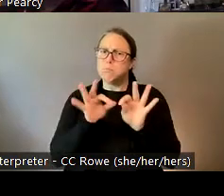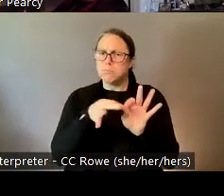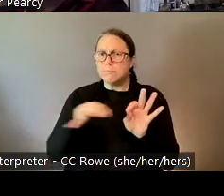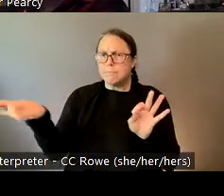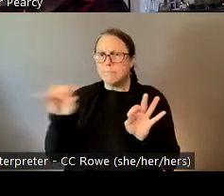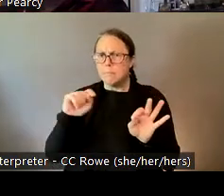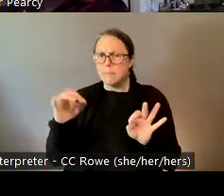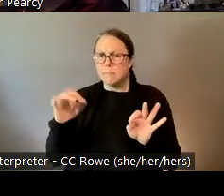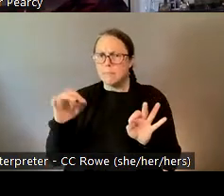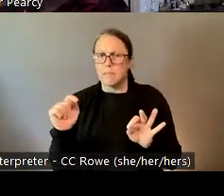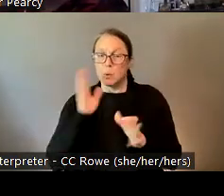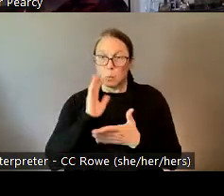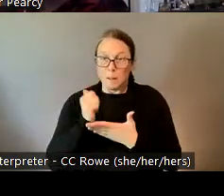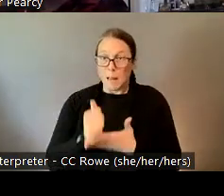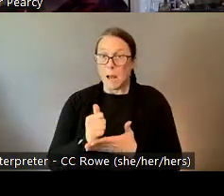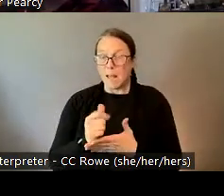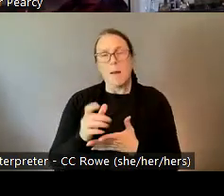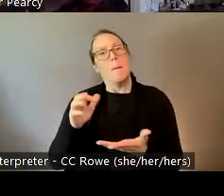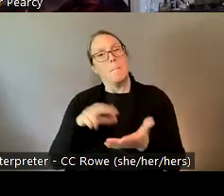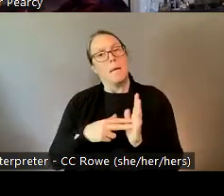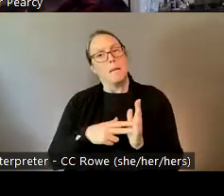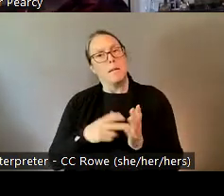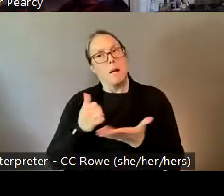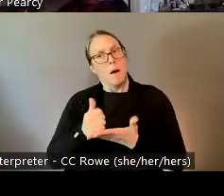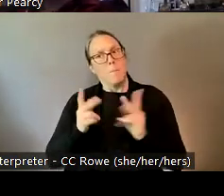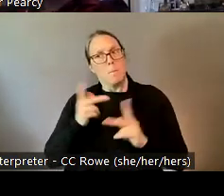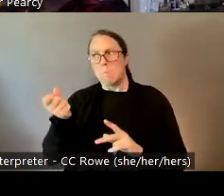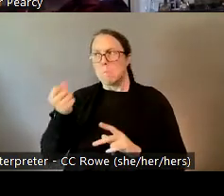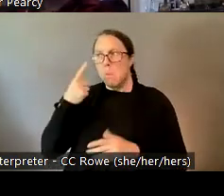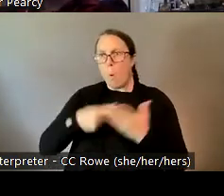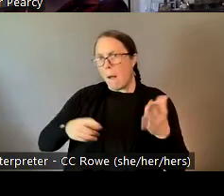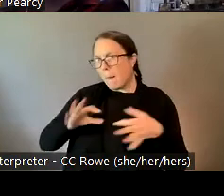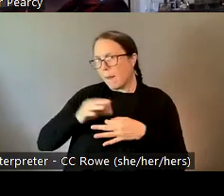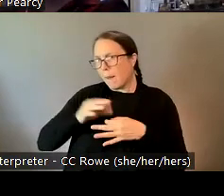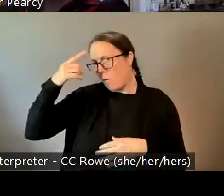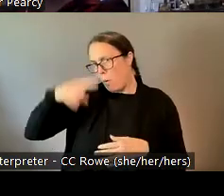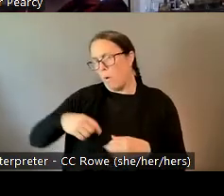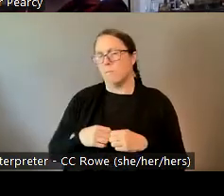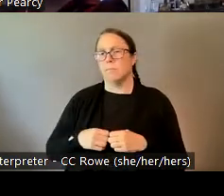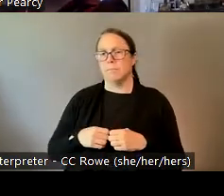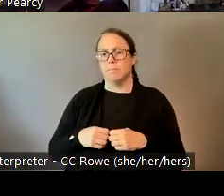helps people know more about the link and its purpose before deciding whether to activate it